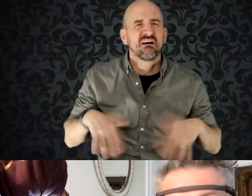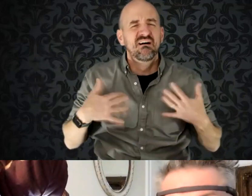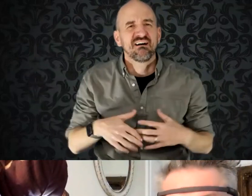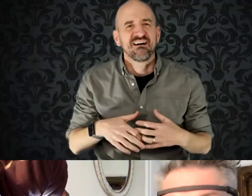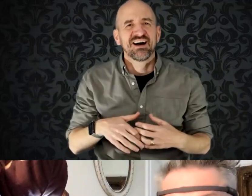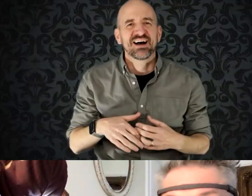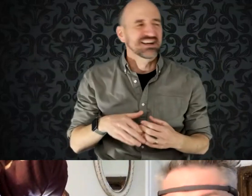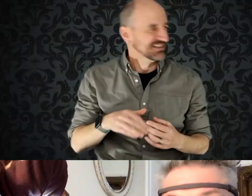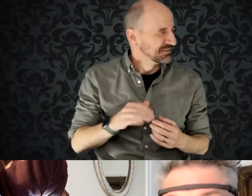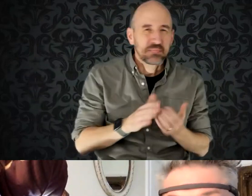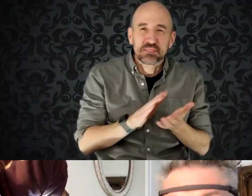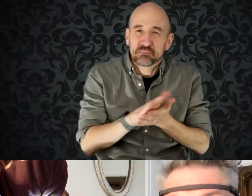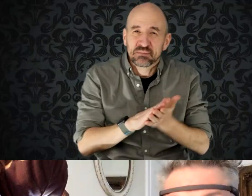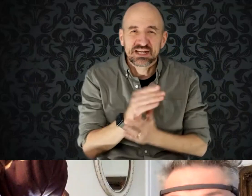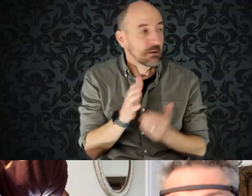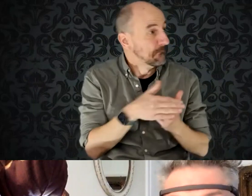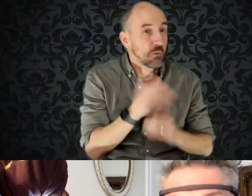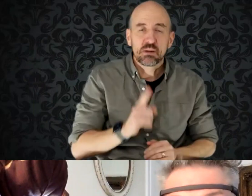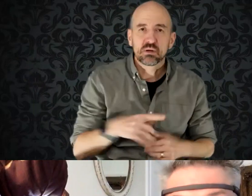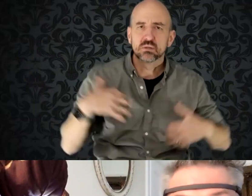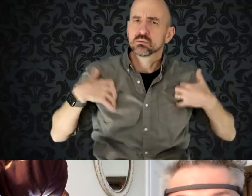a level playing field and connecting in nature in such